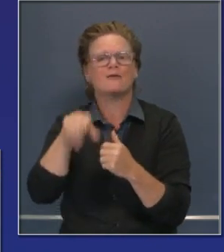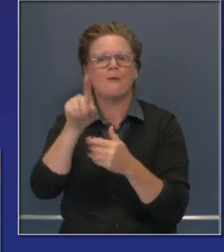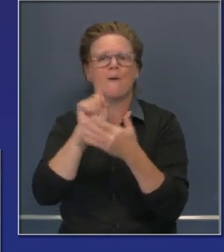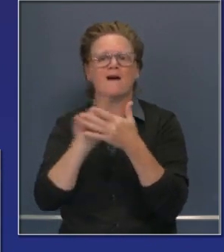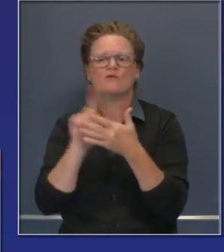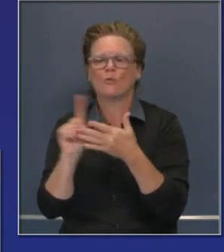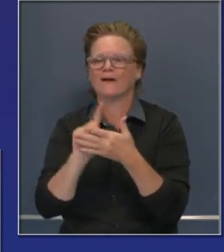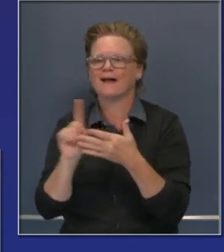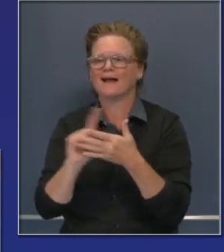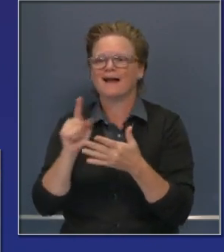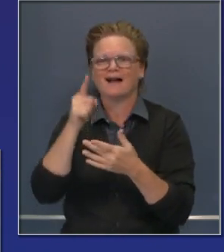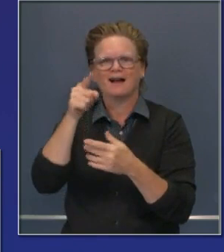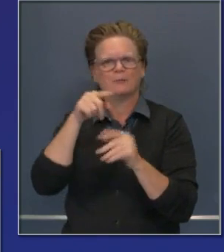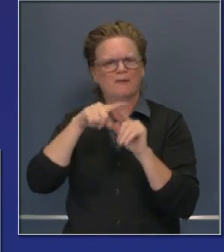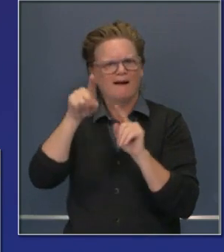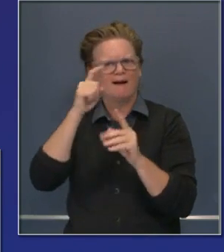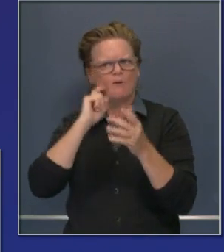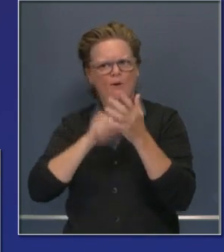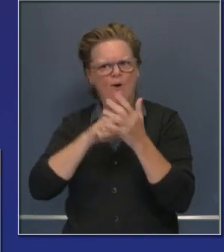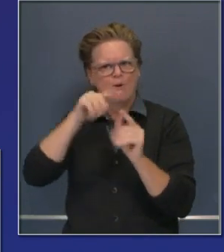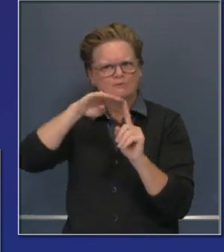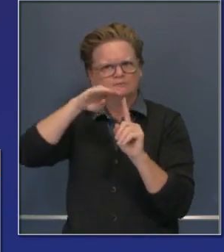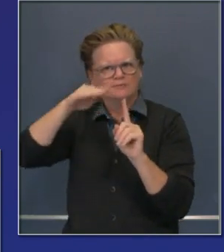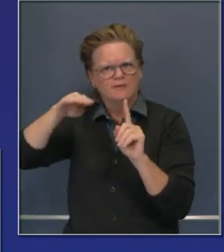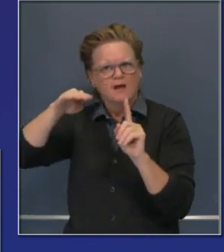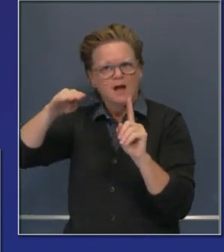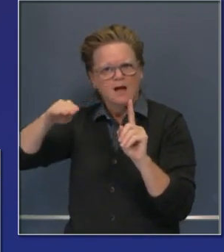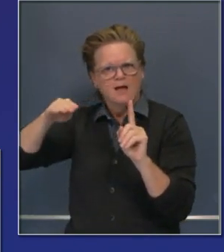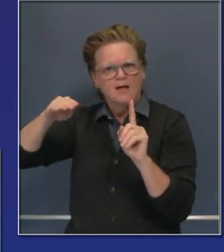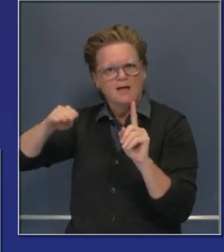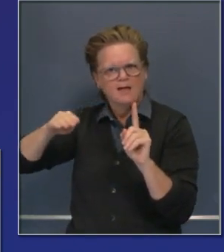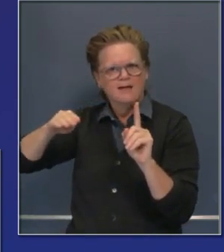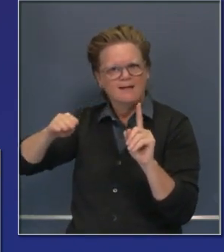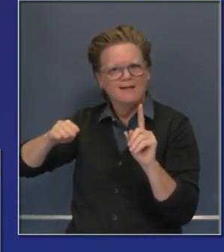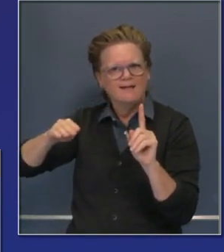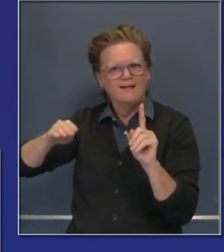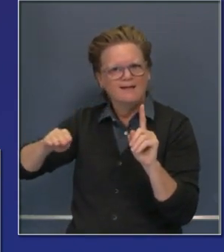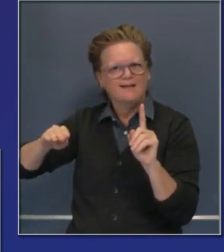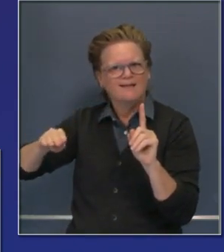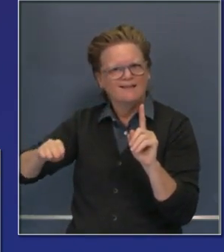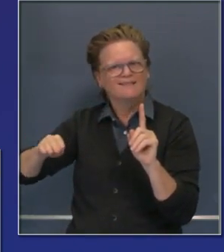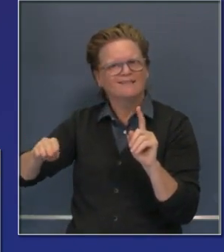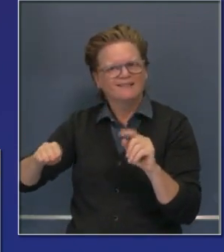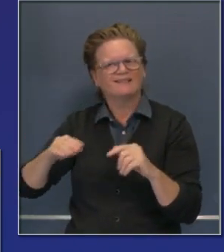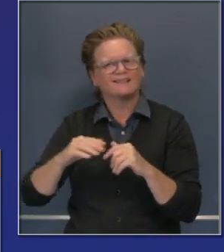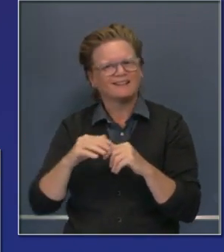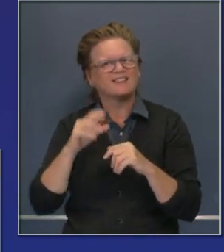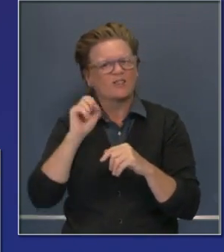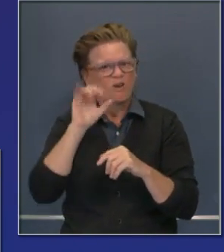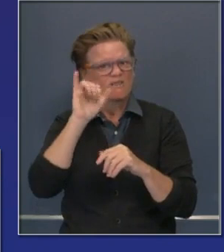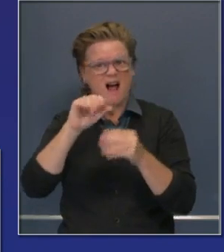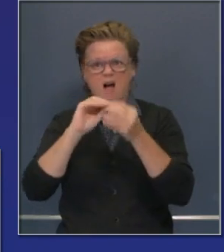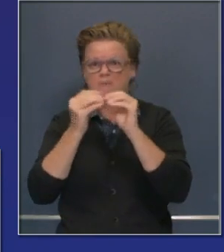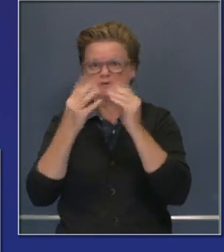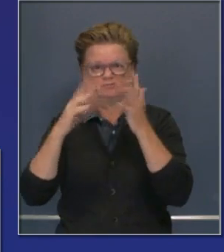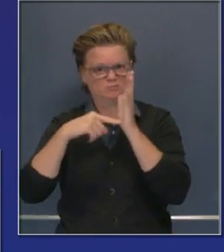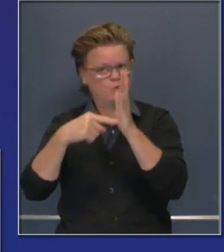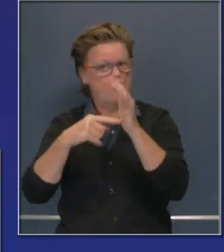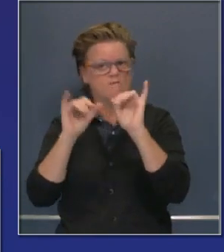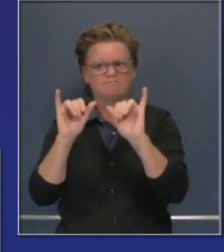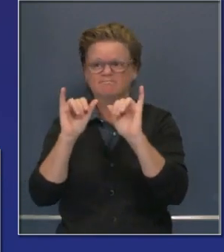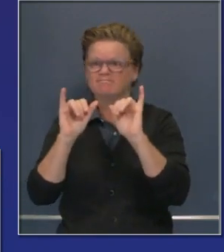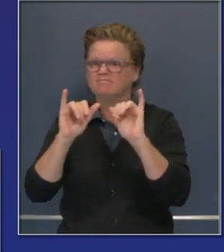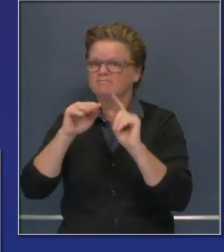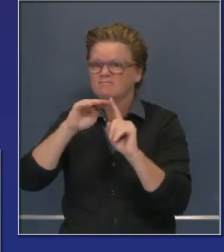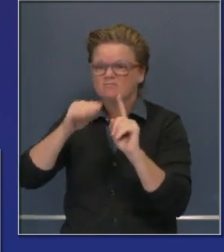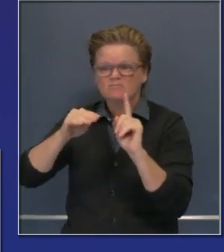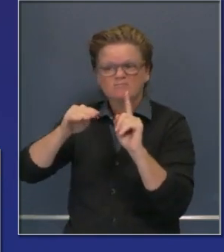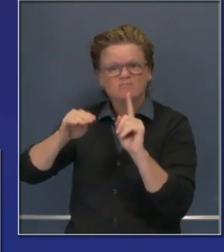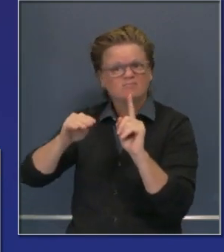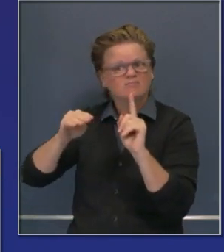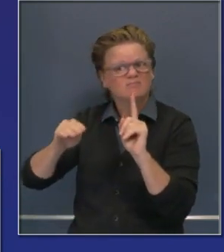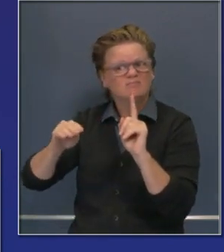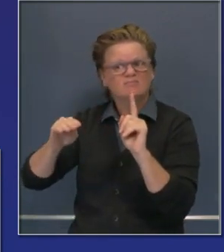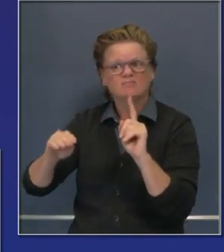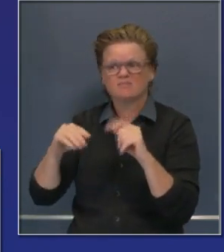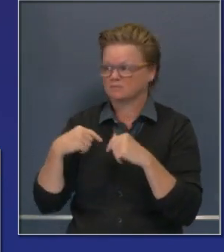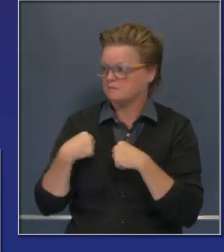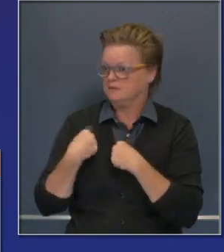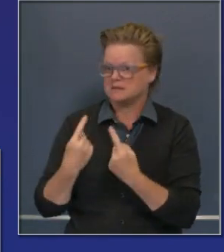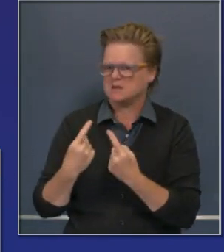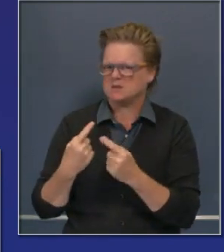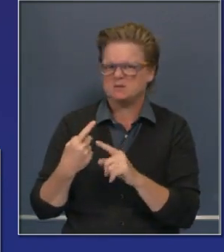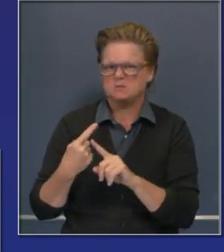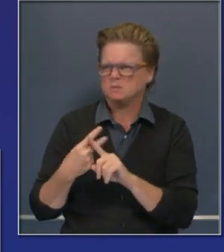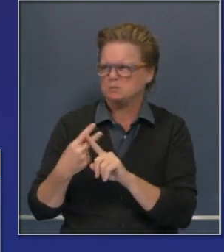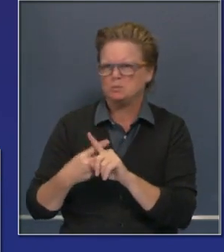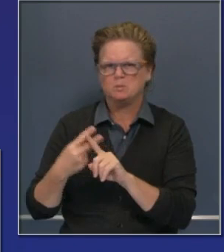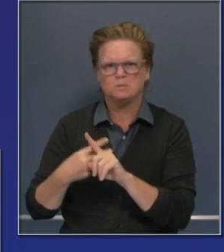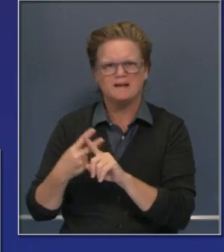SLIDE IS BECOMING VERY VERY FAMILIAR AND AGAIN, VERY VERY ENCOURAGING SLIDE HOSPITALIZATION NUMBERS DECLINING AT A RELATIVELY CONSISTENT RATE OVER THE COURSE